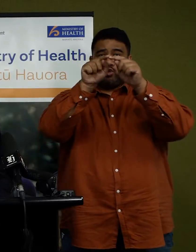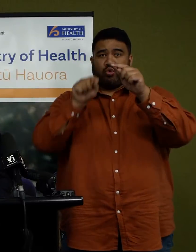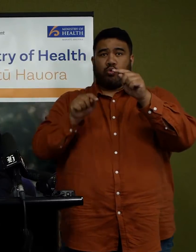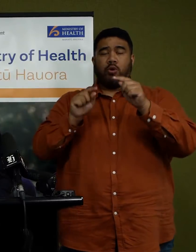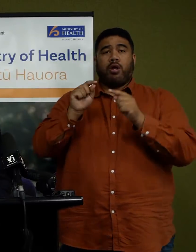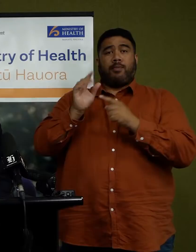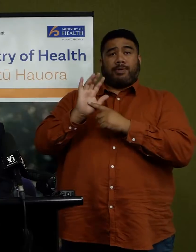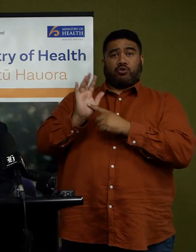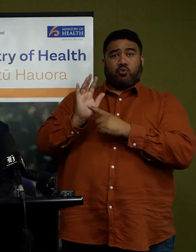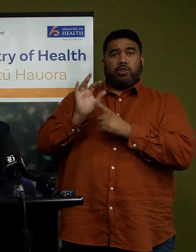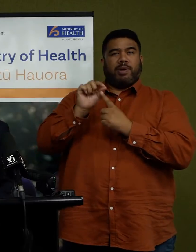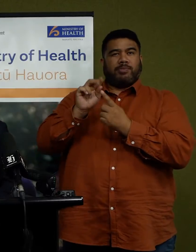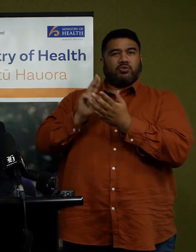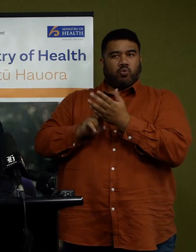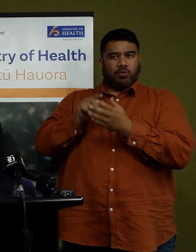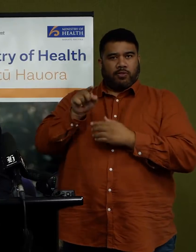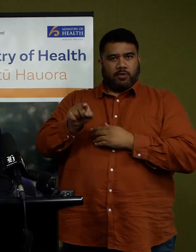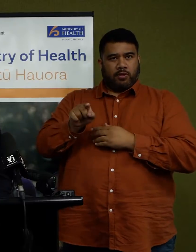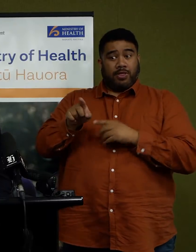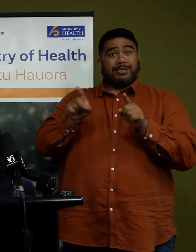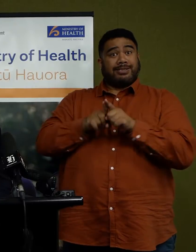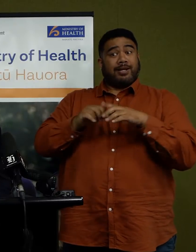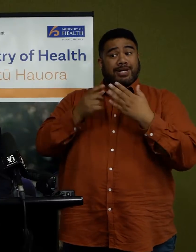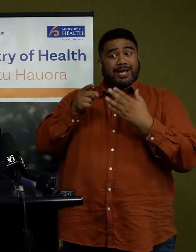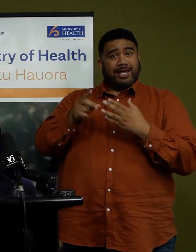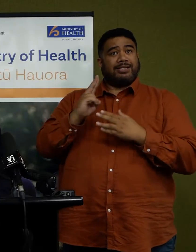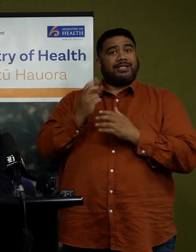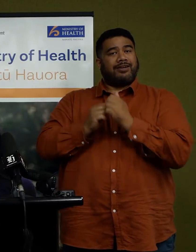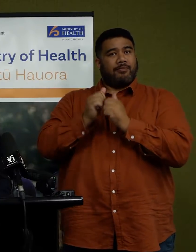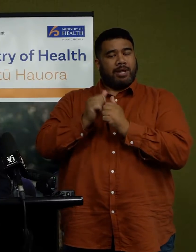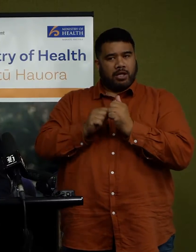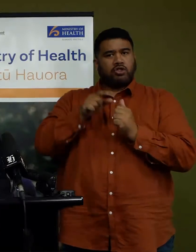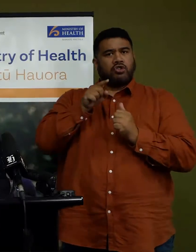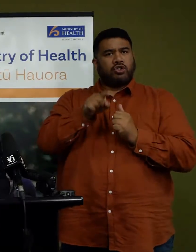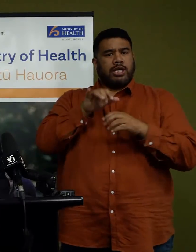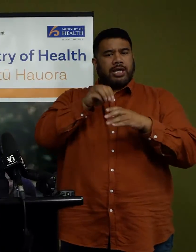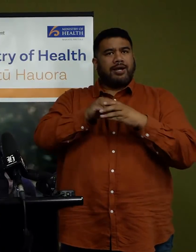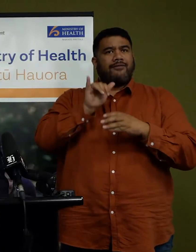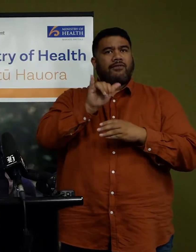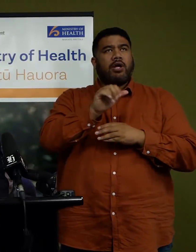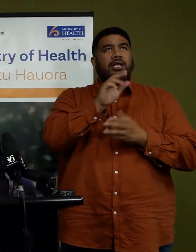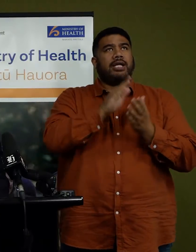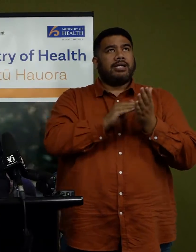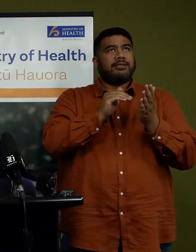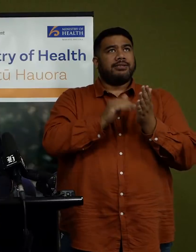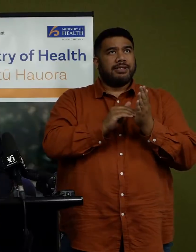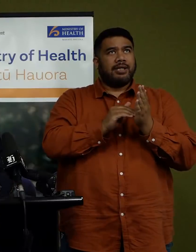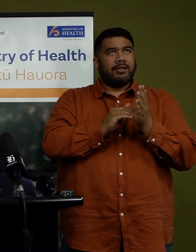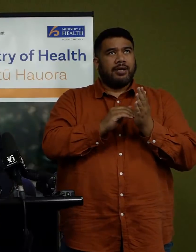and, on the same day, the 2nd of March NZ8114 Palmerston